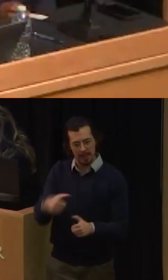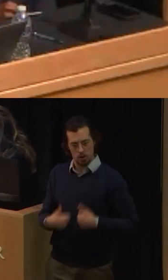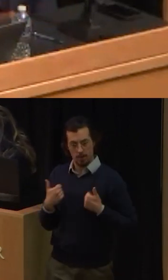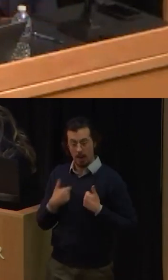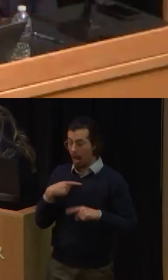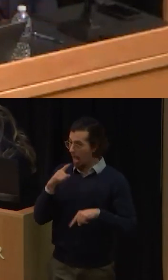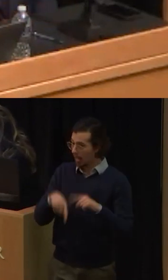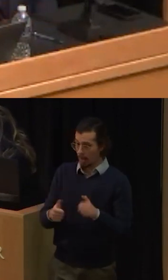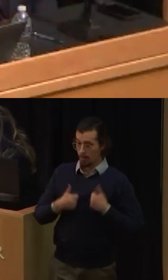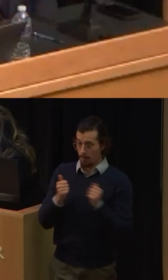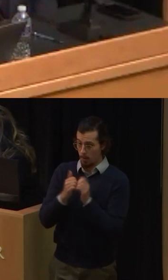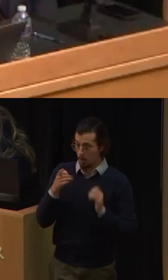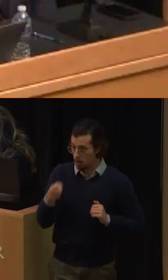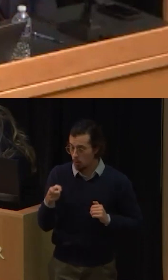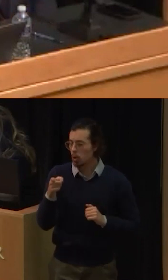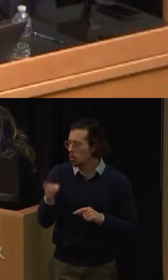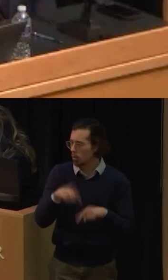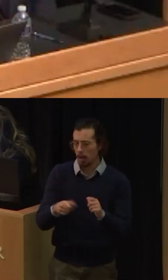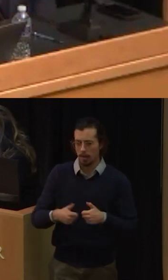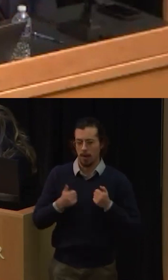and I can't survive without you, period.